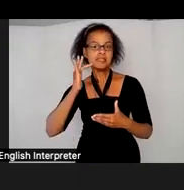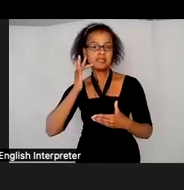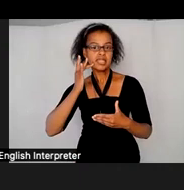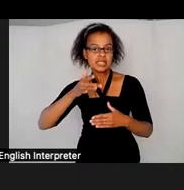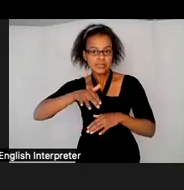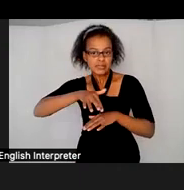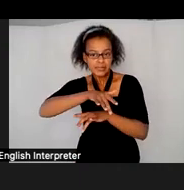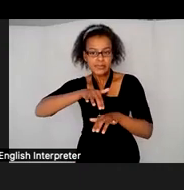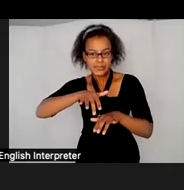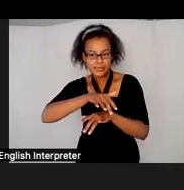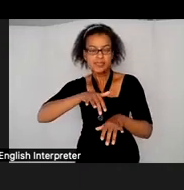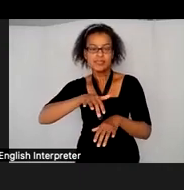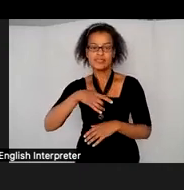on site.